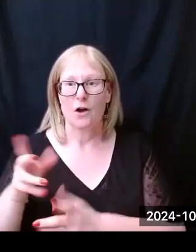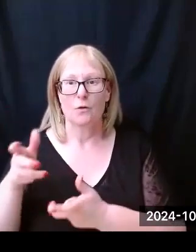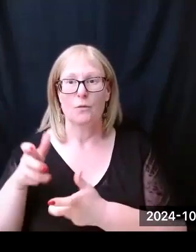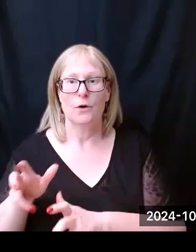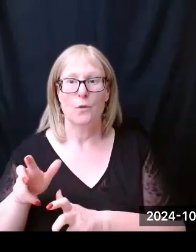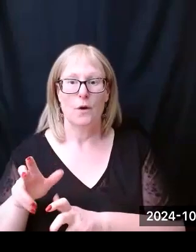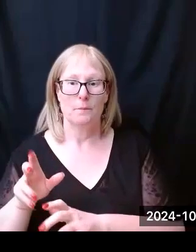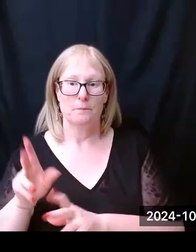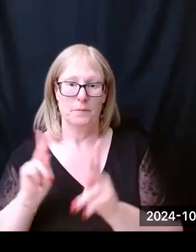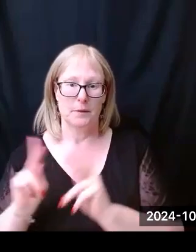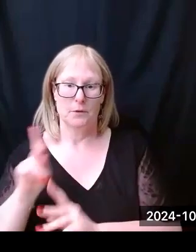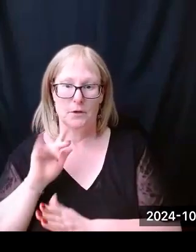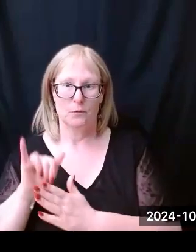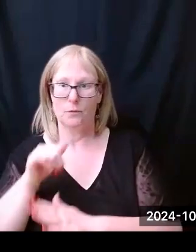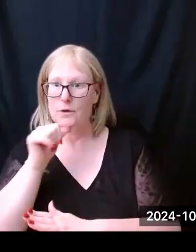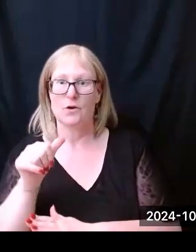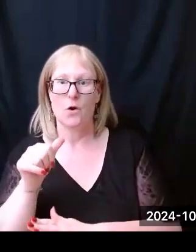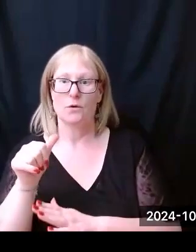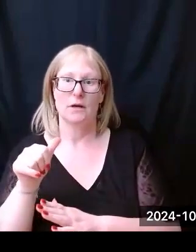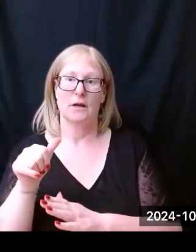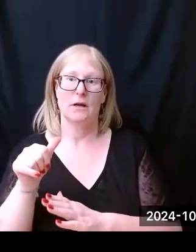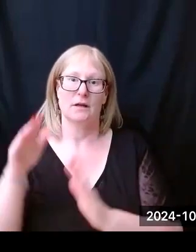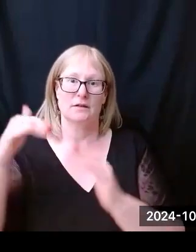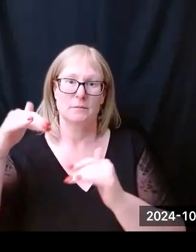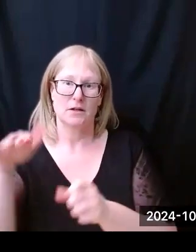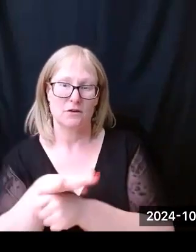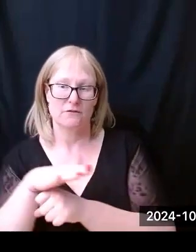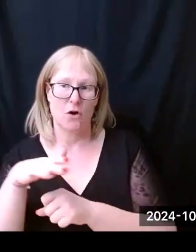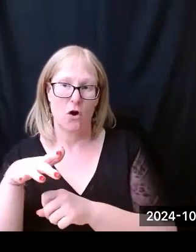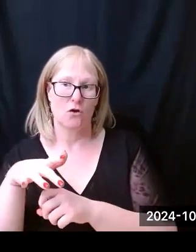So we don't expect you to have a full answer, but any kind of suggestions would be great.